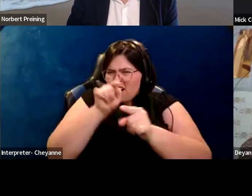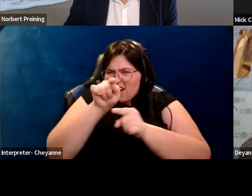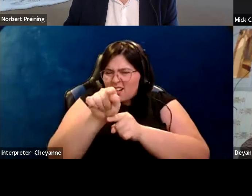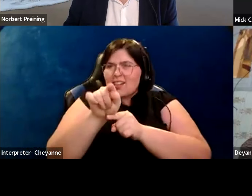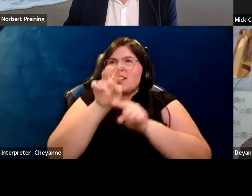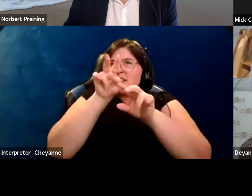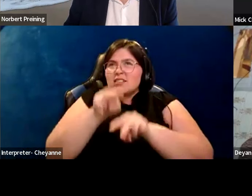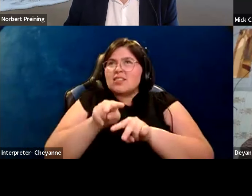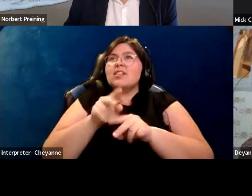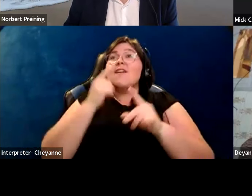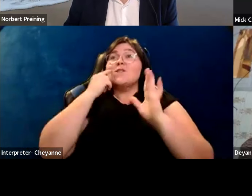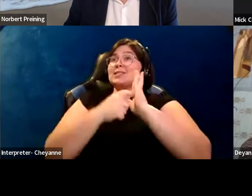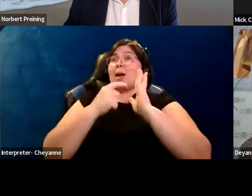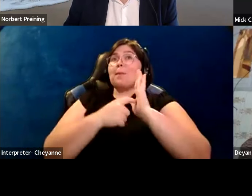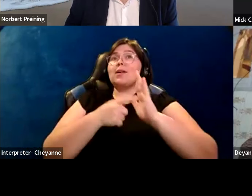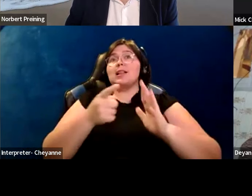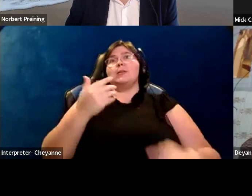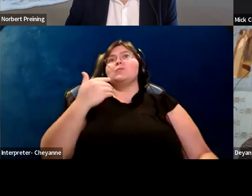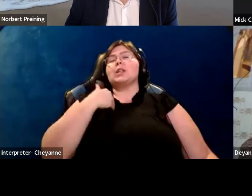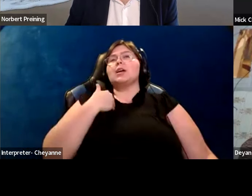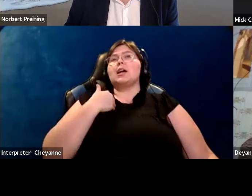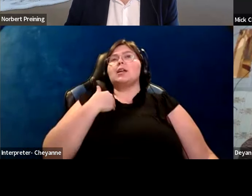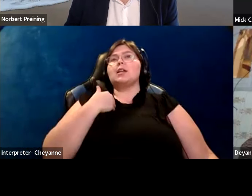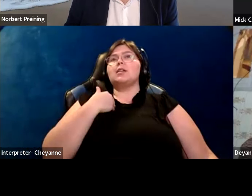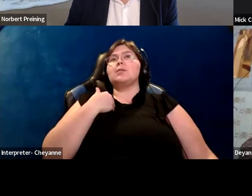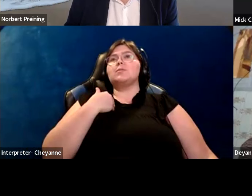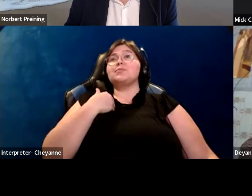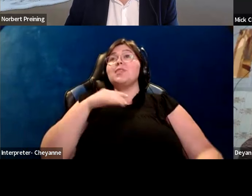So in that example, there was a fraction.